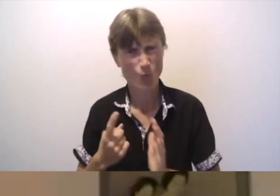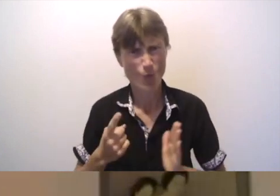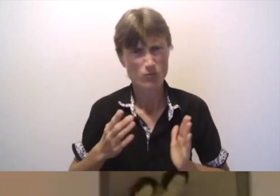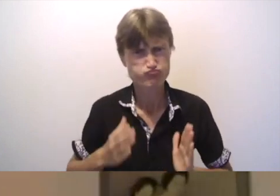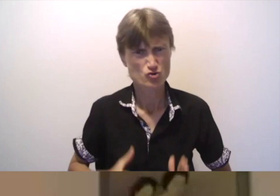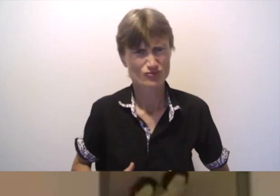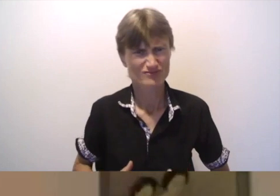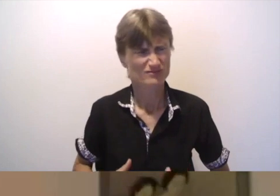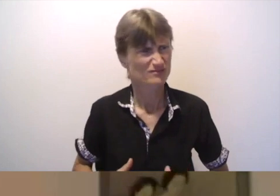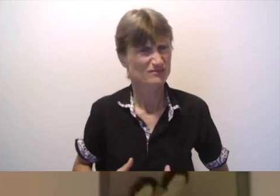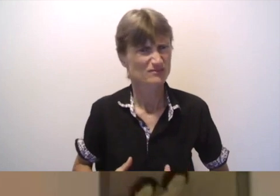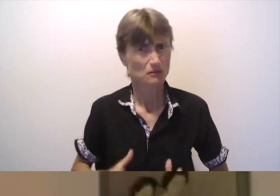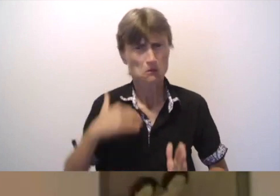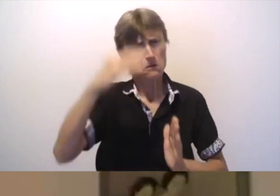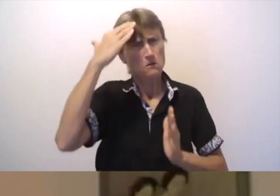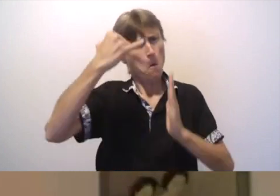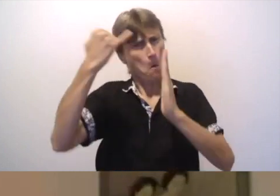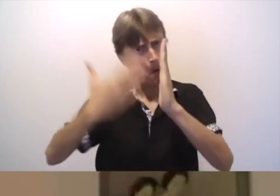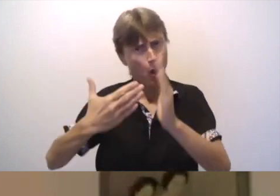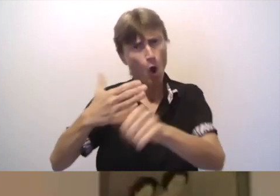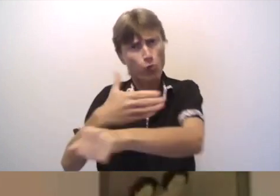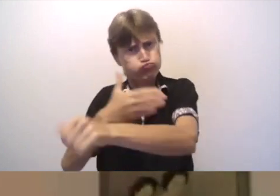know writers musicians have other jobs as